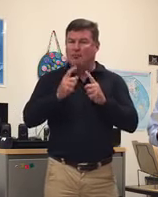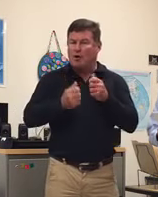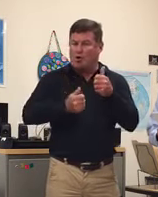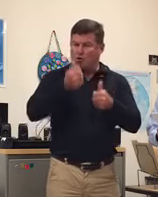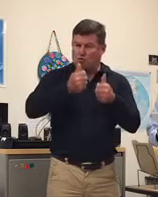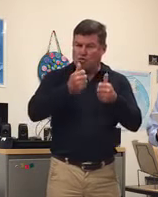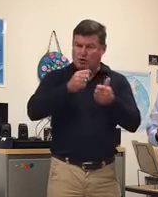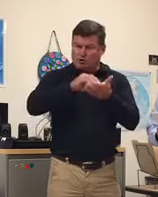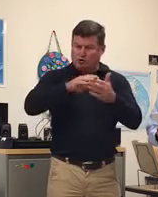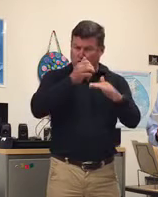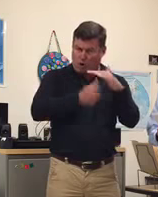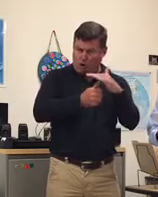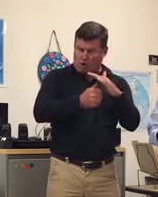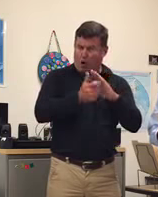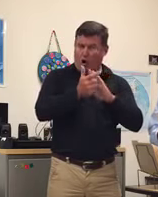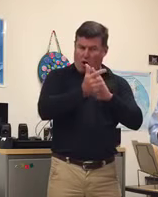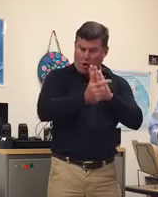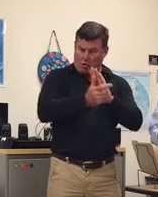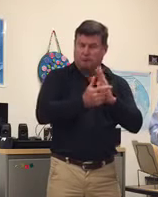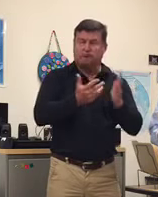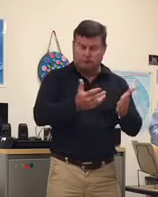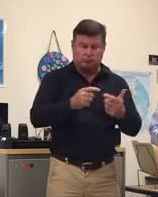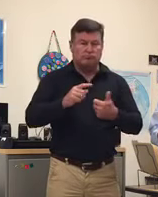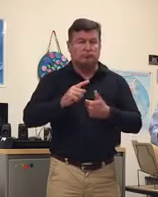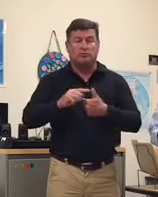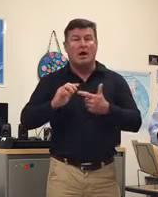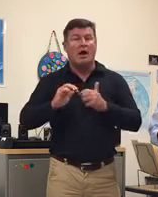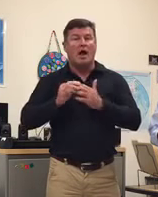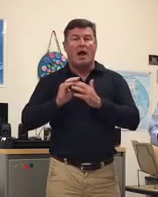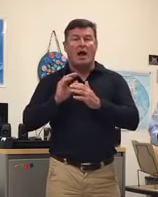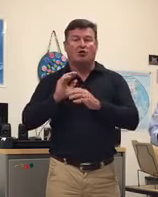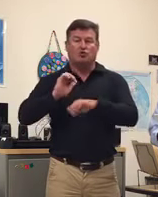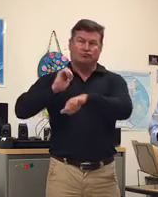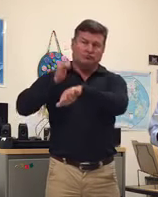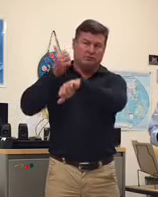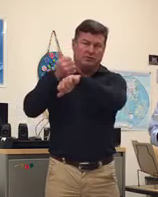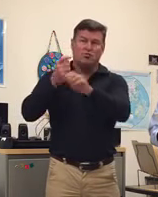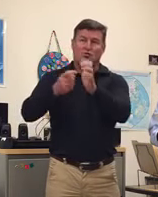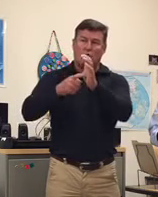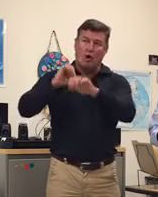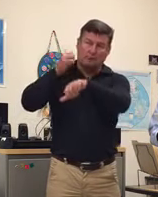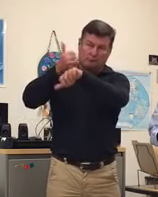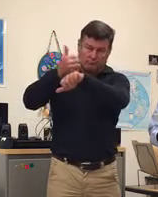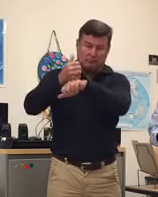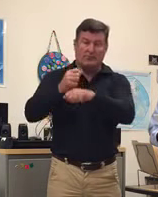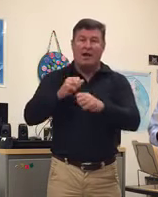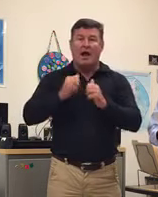classrooms are covered by this state law. The process for installing cameras and